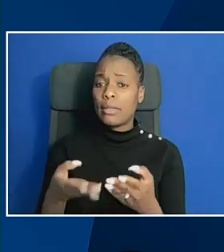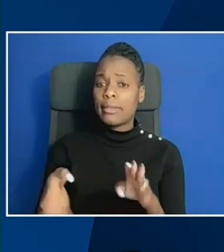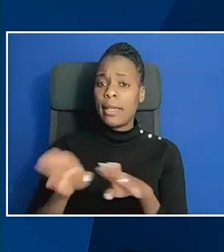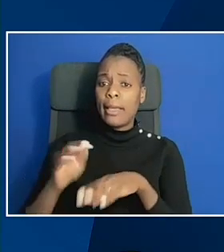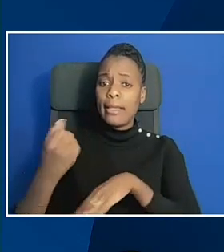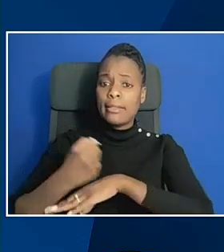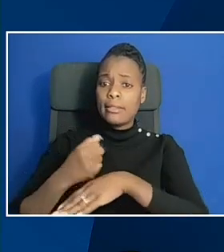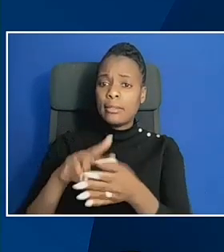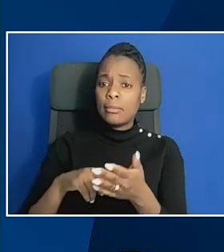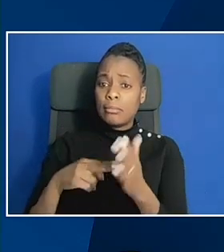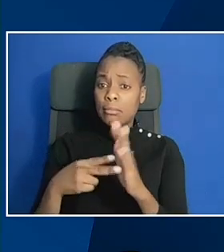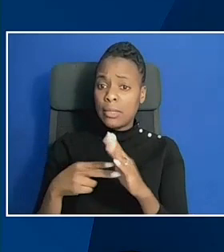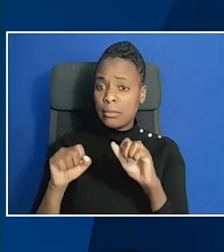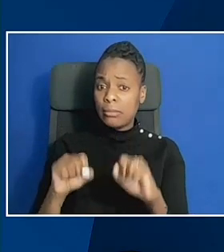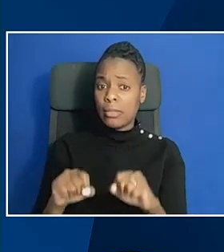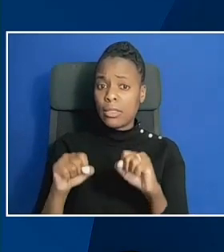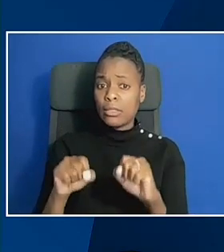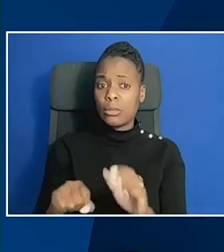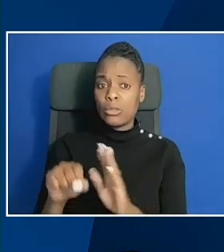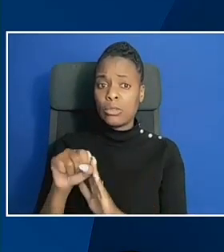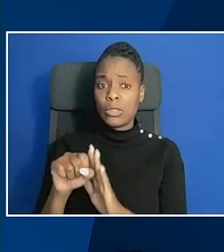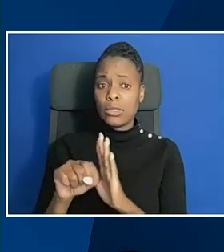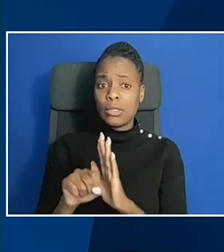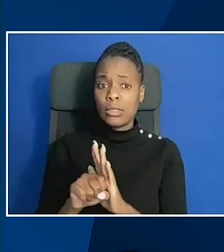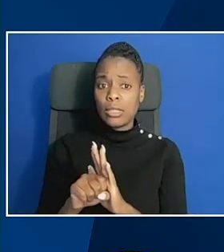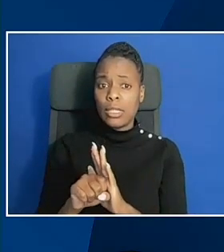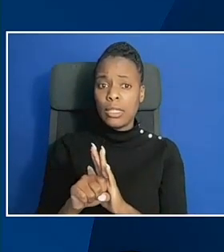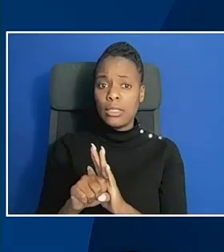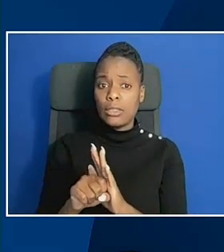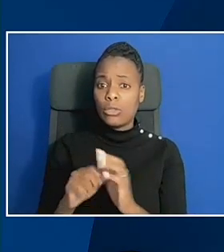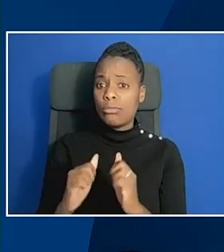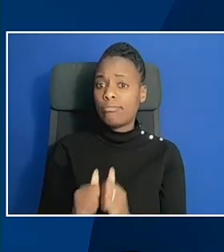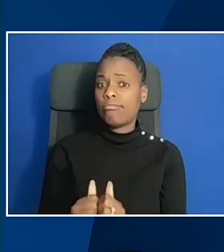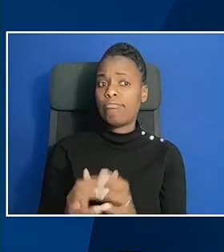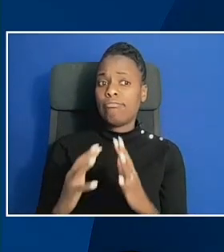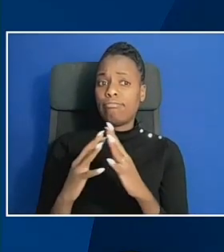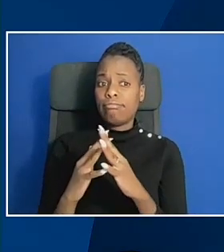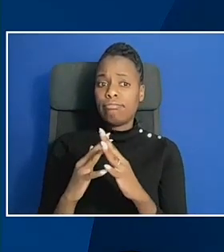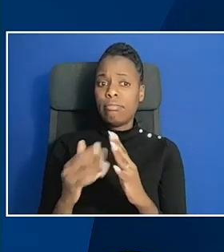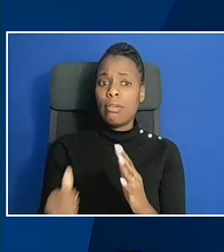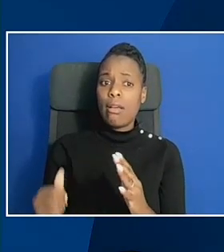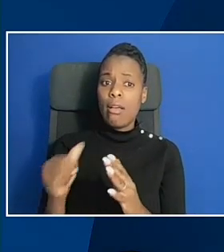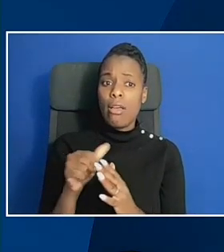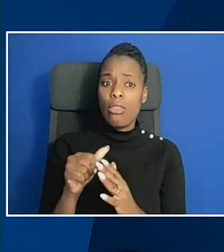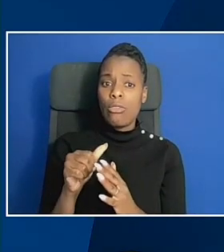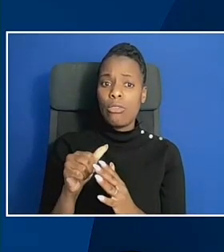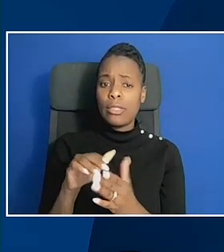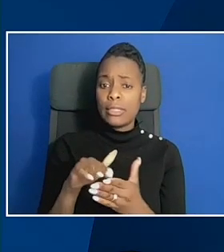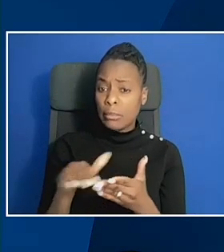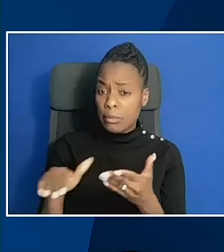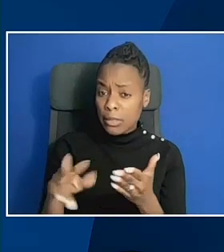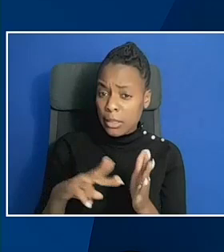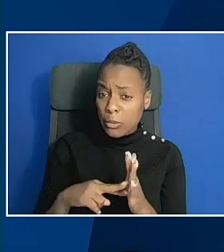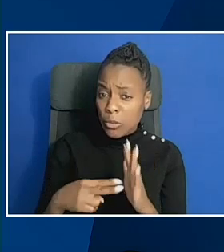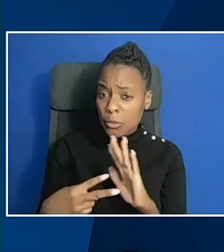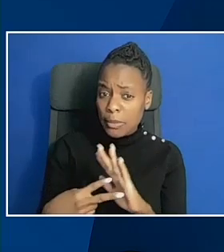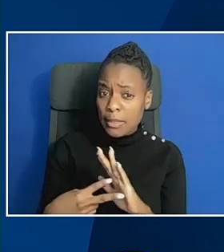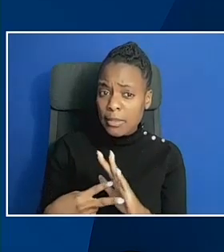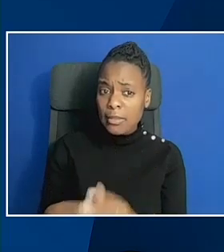to stand up other ones that are? Well, what I was trying to say was, could